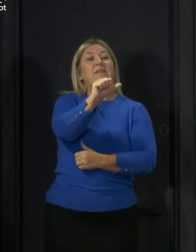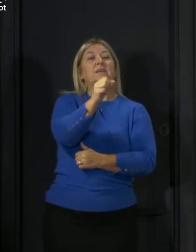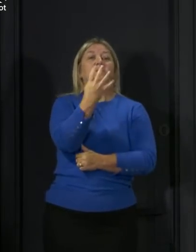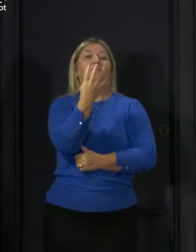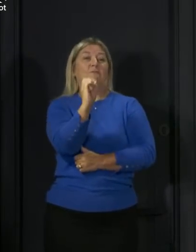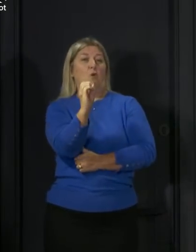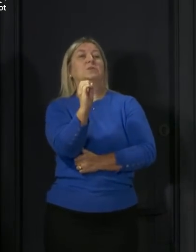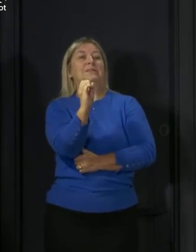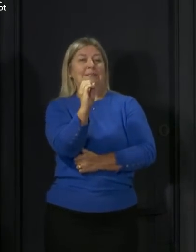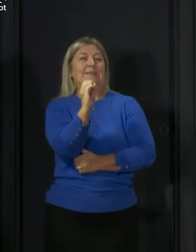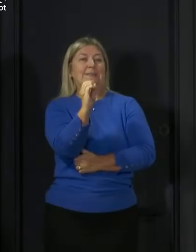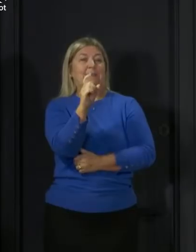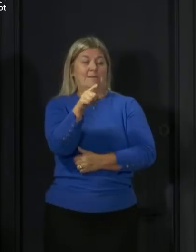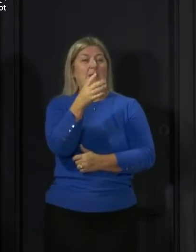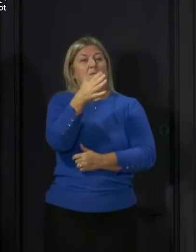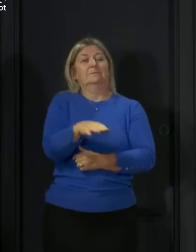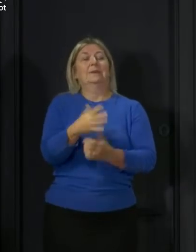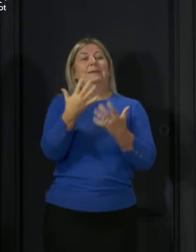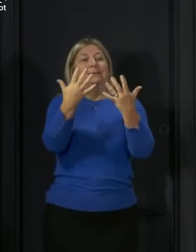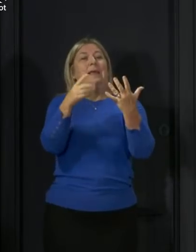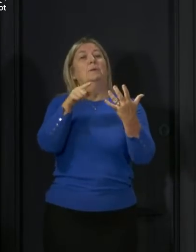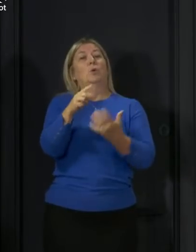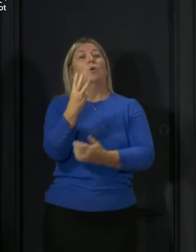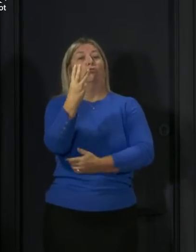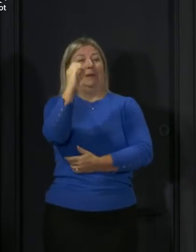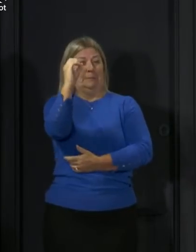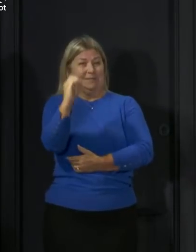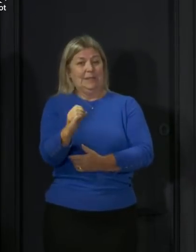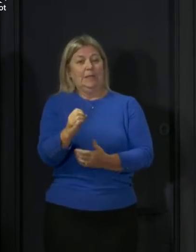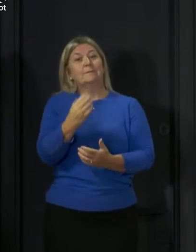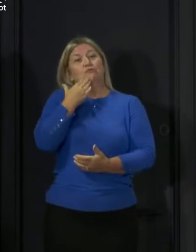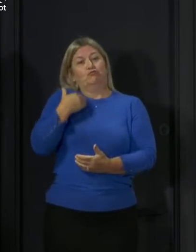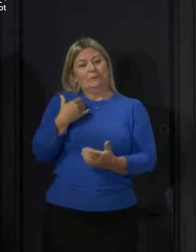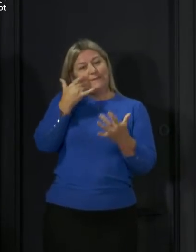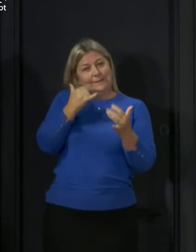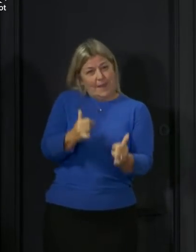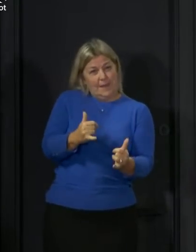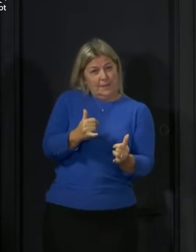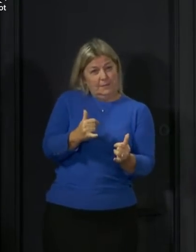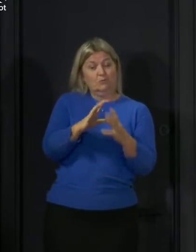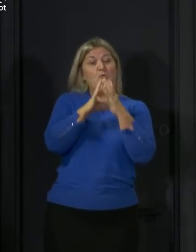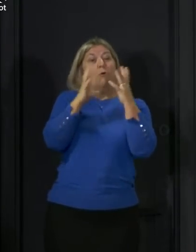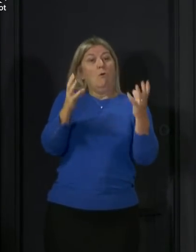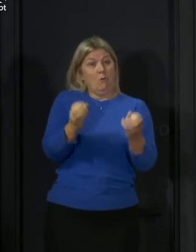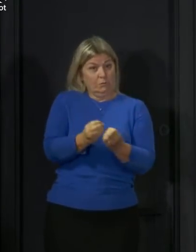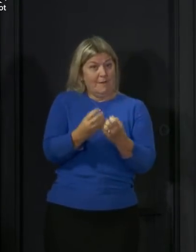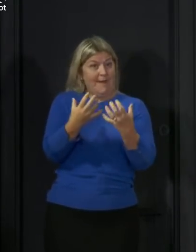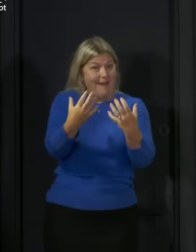This represents 10.3% of people newly tested, and takes the total number of cases now to 29,244.